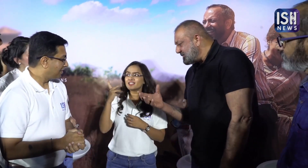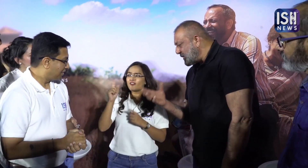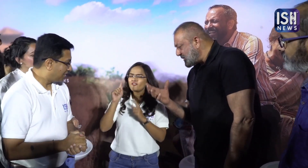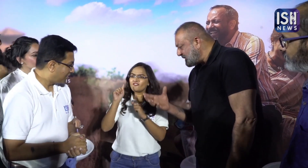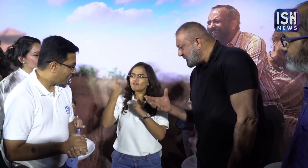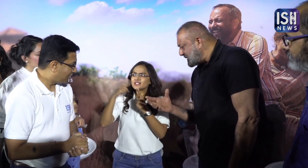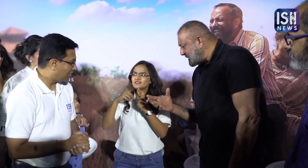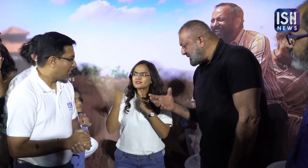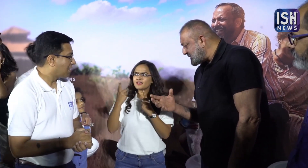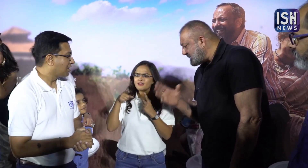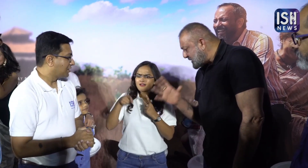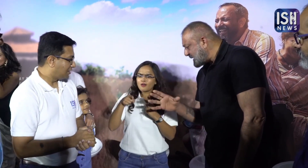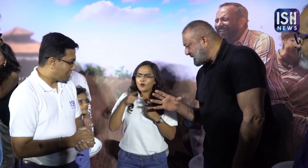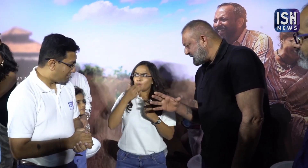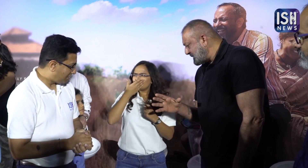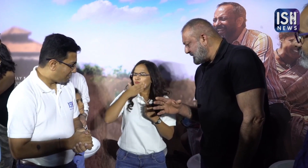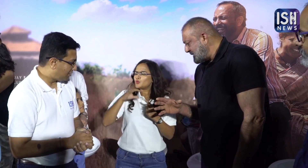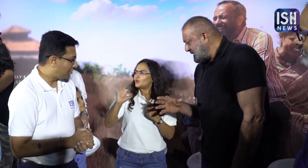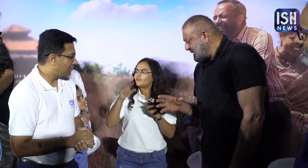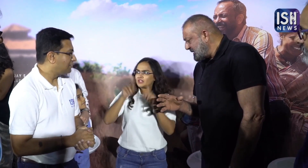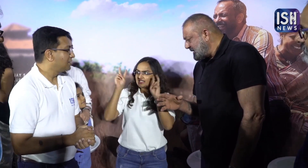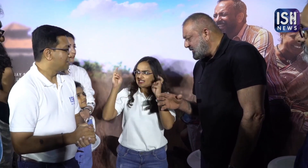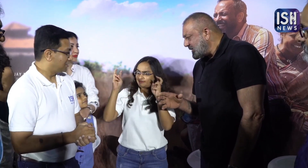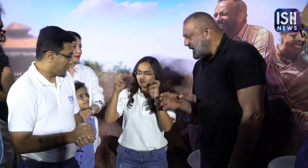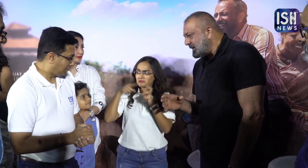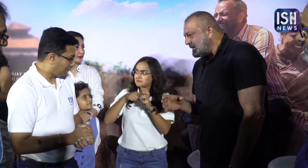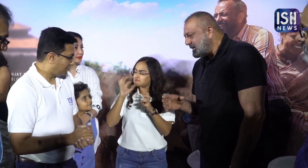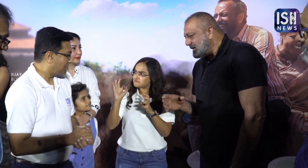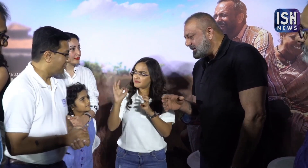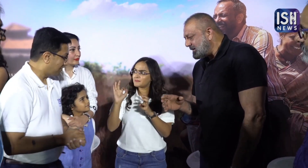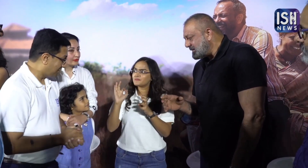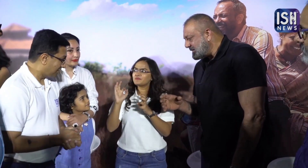See firstly the script was beautiful.